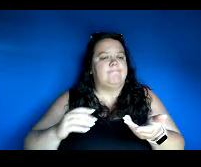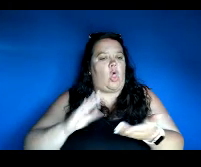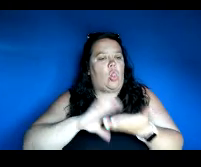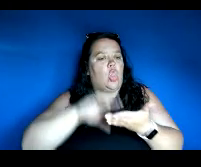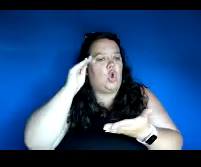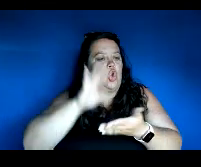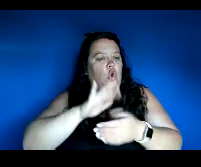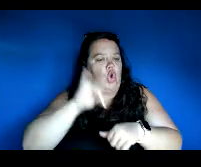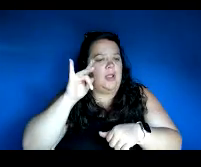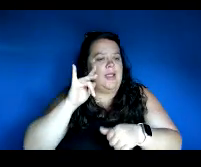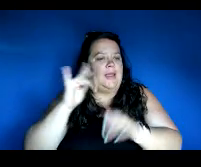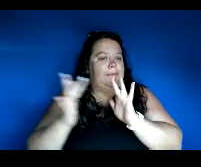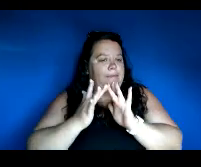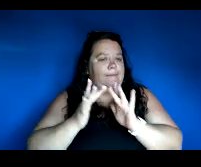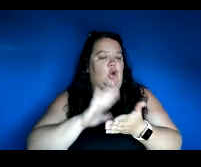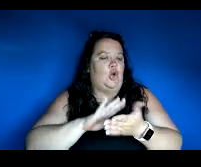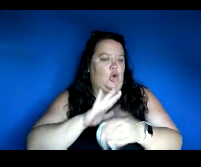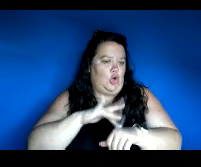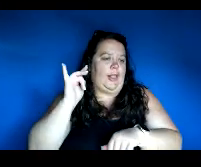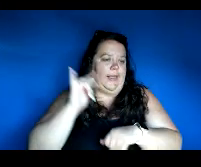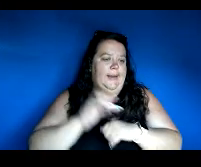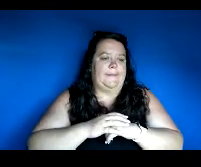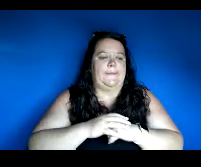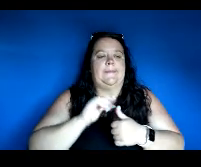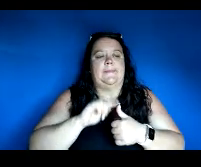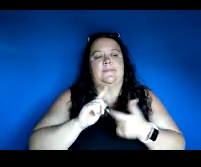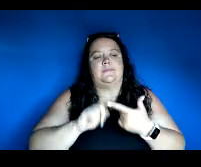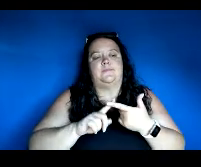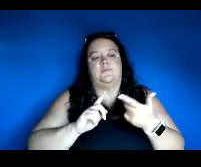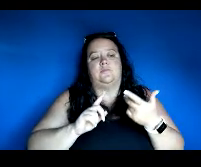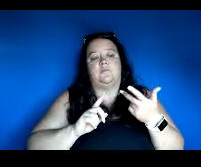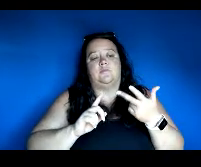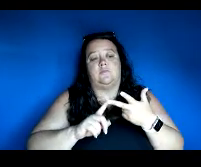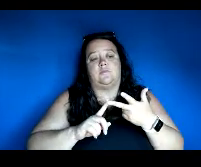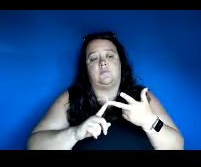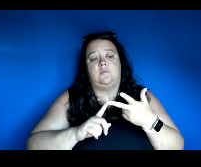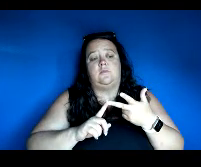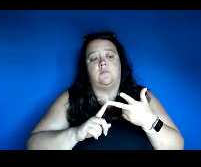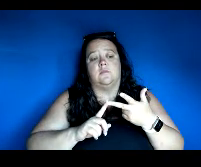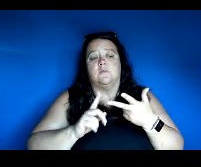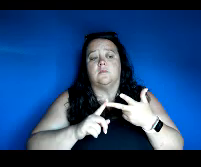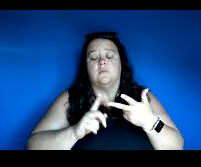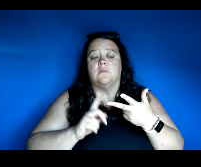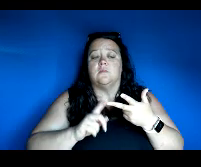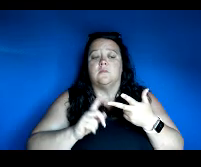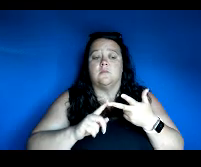Other things, I think that it's really important and really incumbent upon students, is to make sure that they understand their responsibility